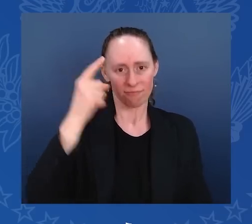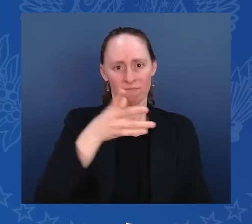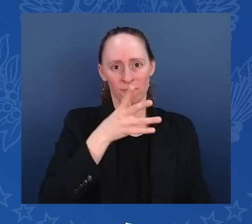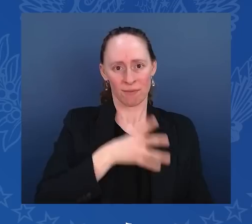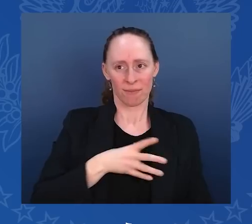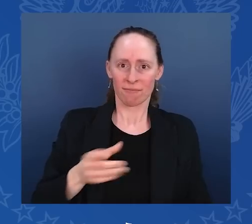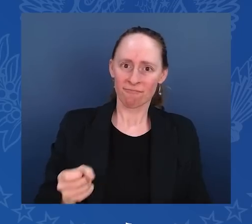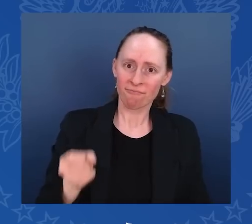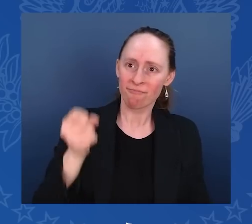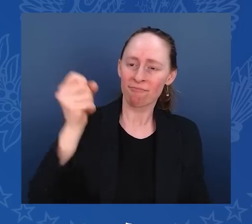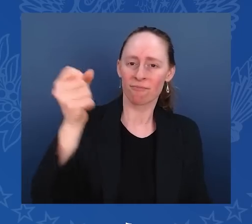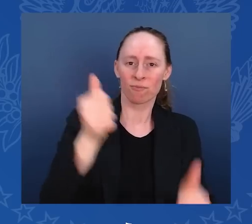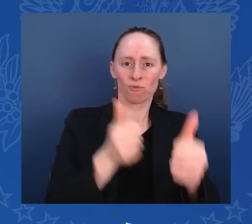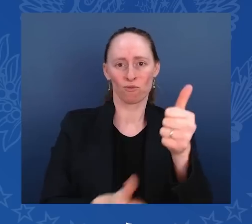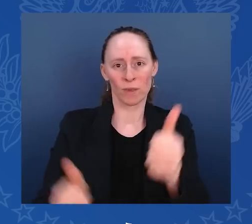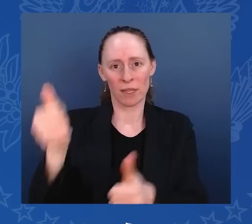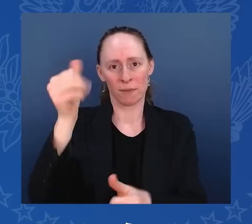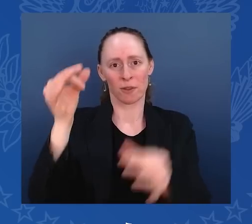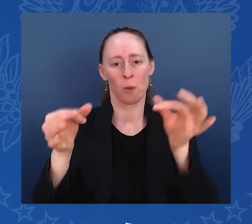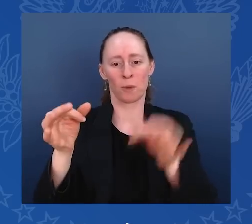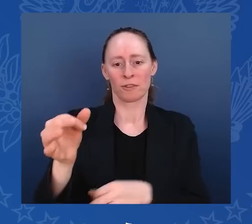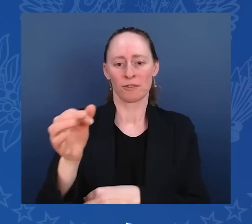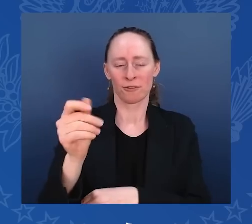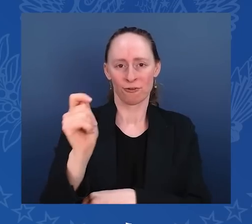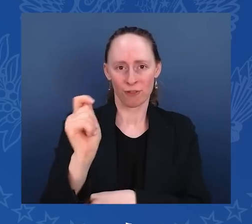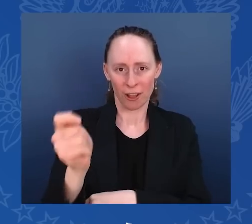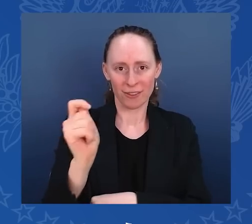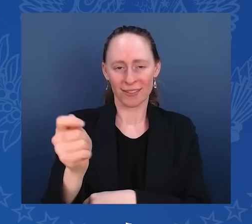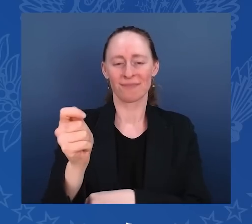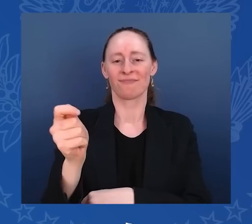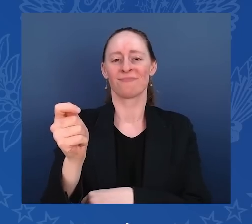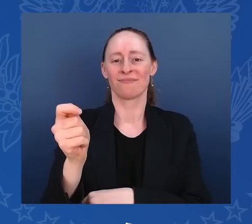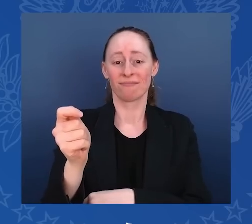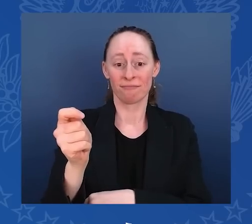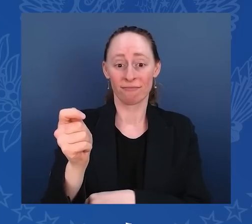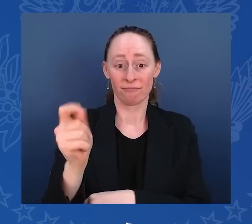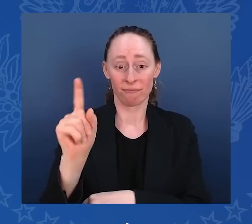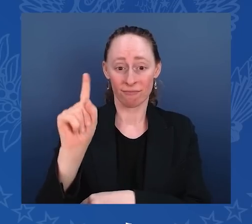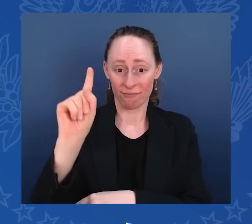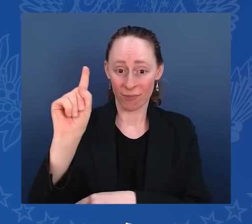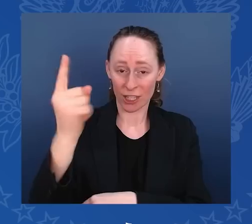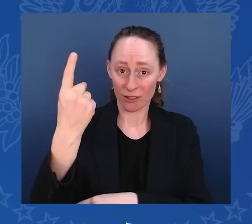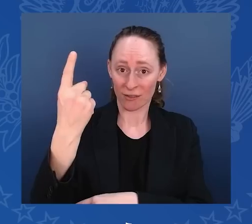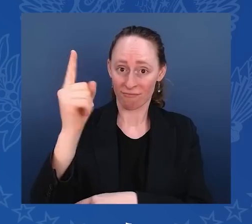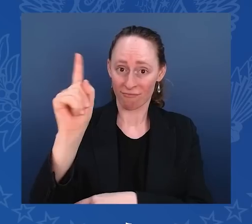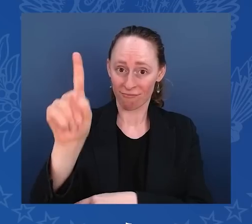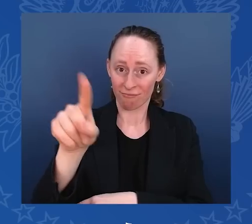If you're going to be the first, you've got to be the best. And she is certainly the best by every single measure.